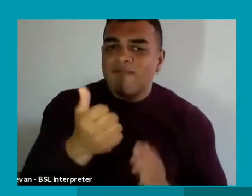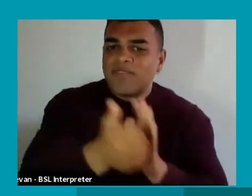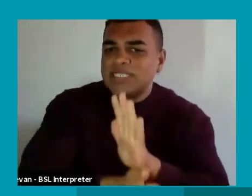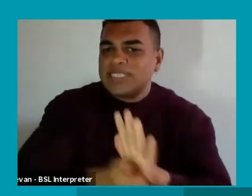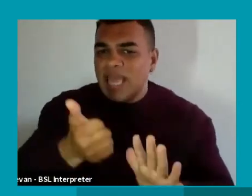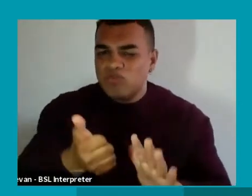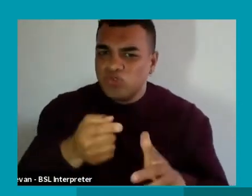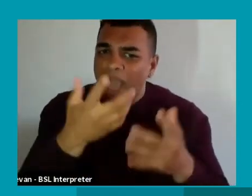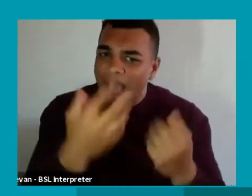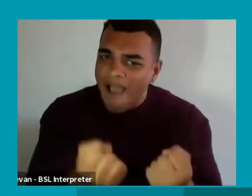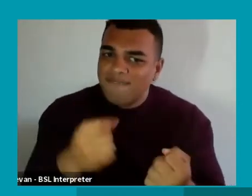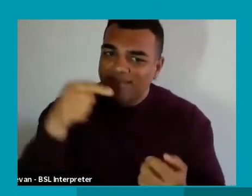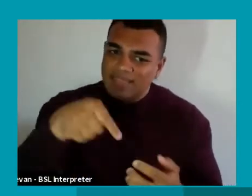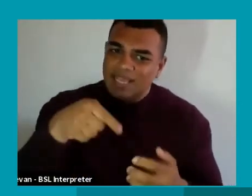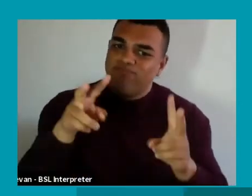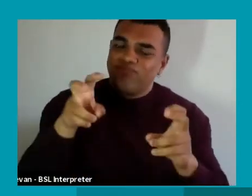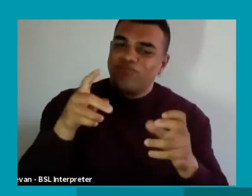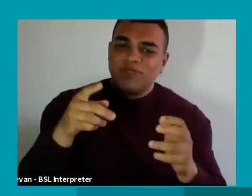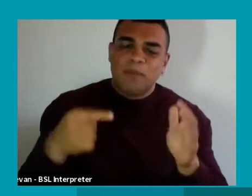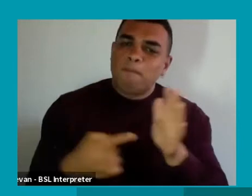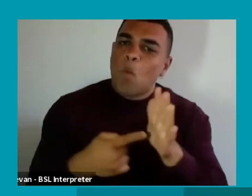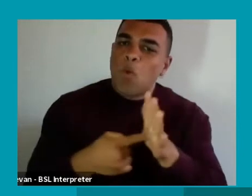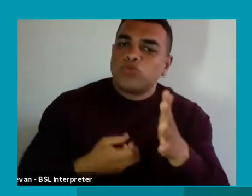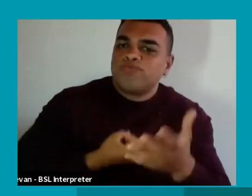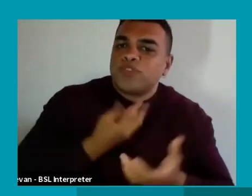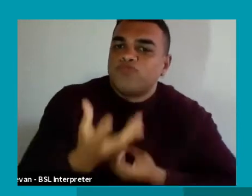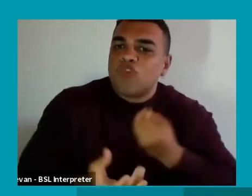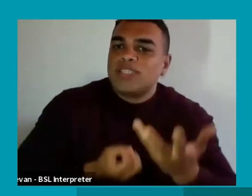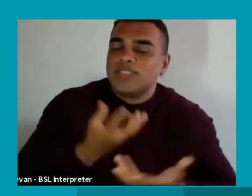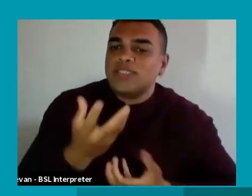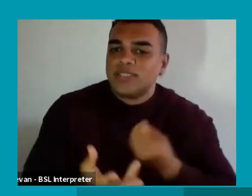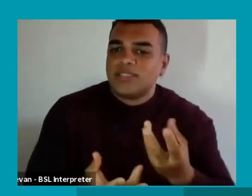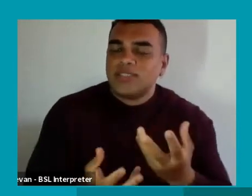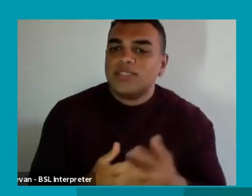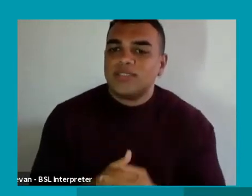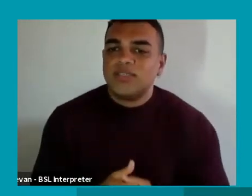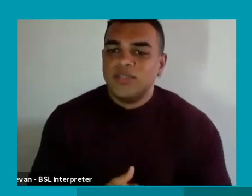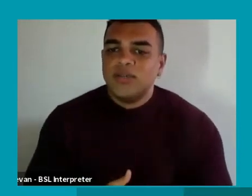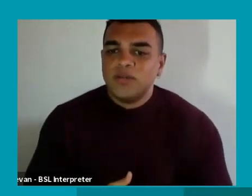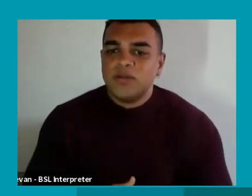to express to an employer. And nobody has said more than one of these answers, so that's good.